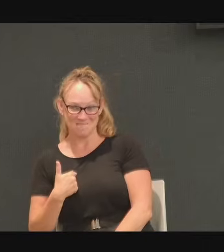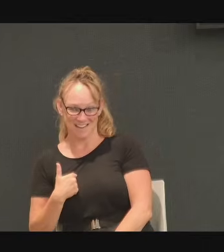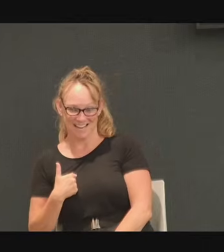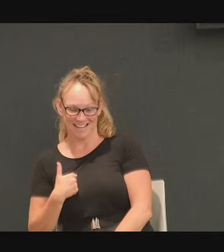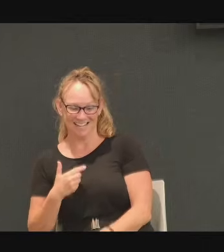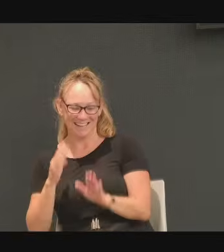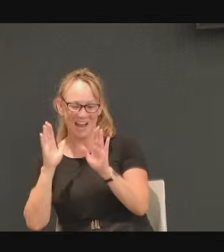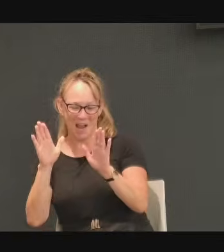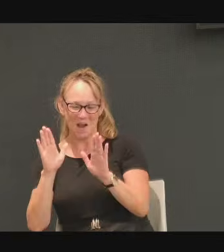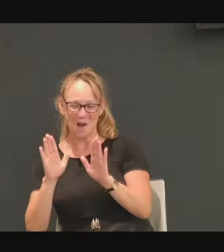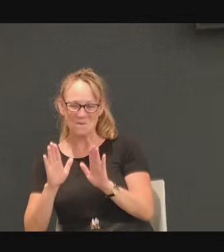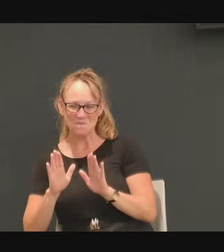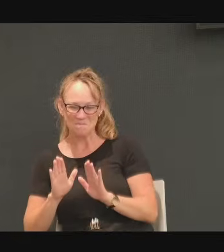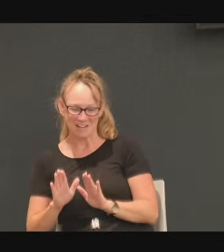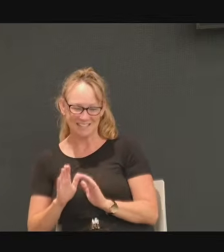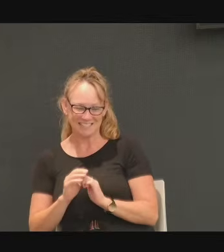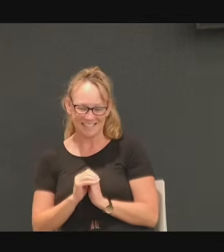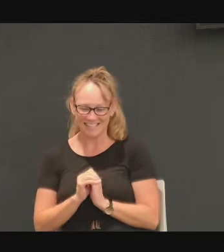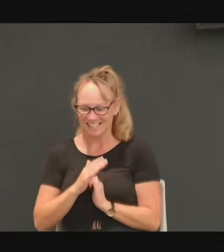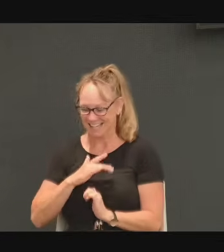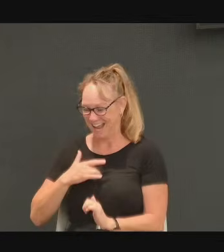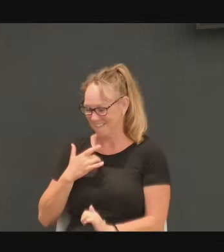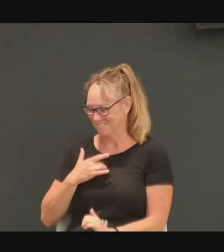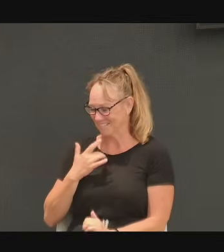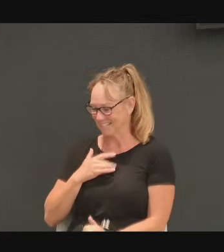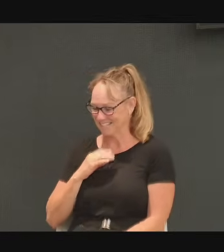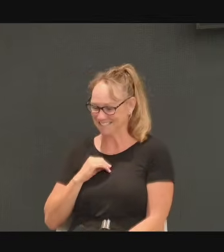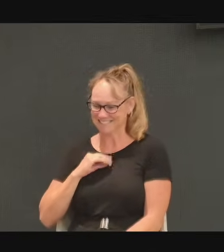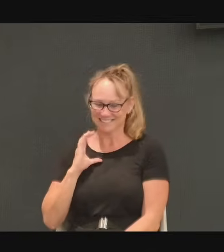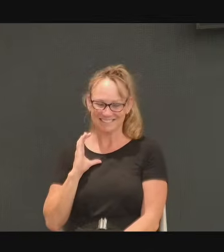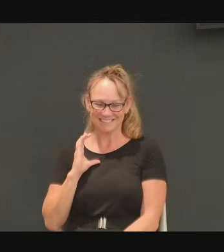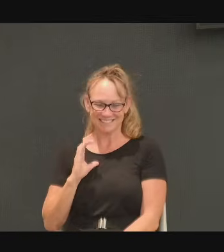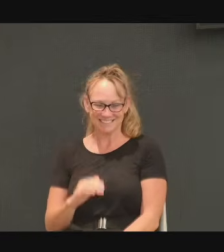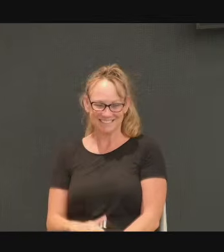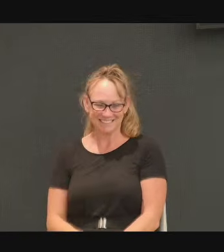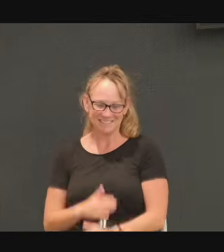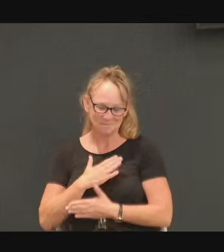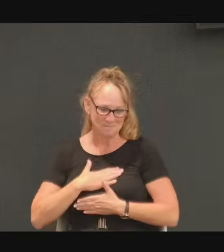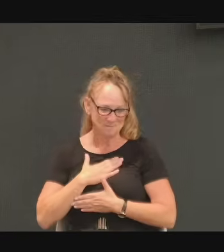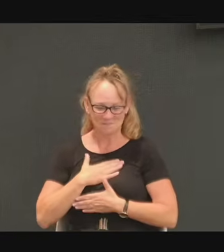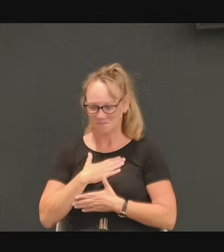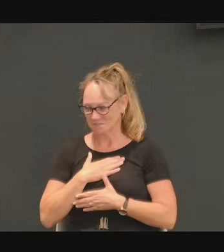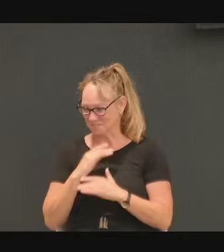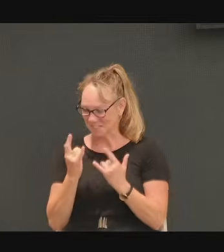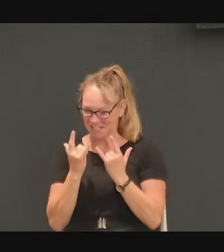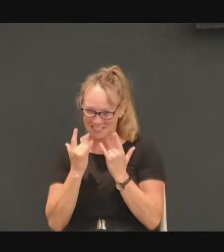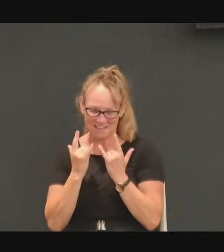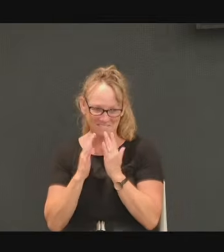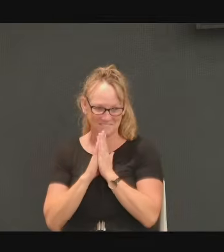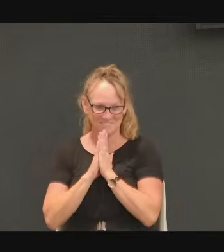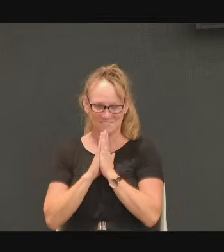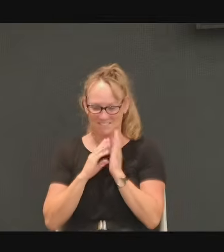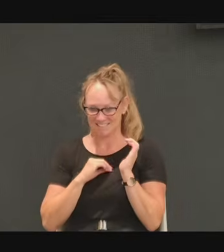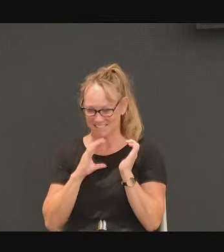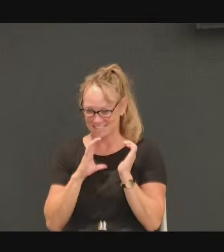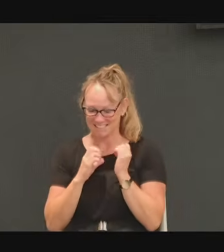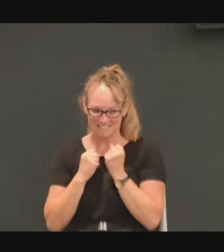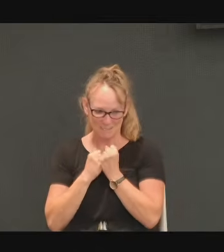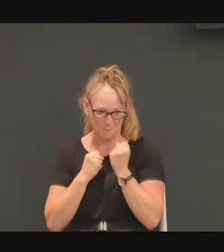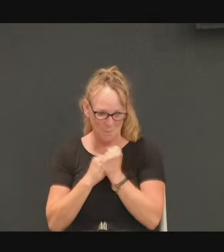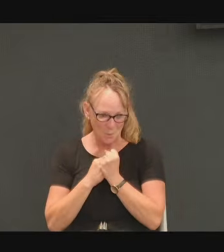I felt pretty appreciated and loved. Still with all the support and funding I got to live out my